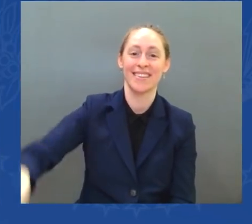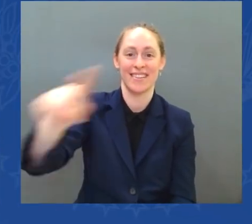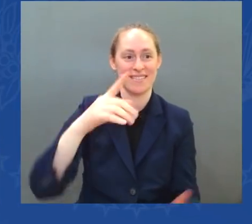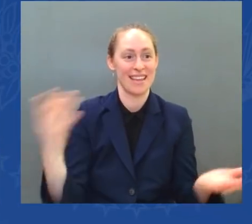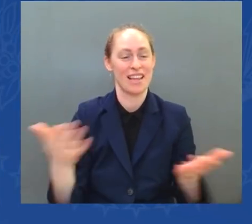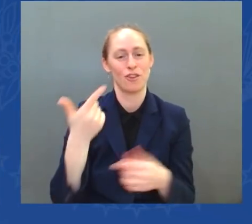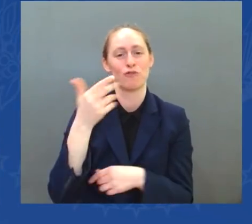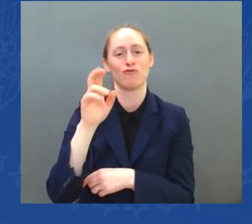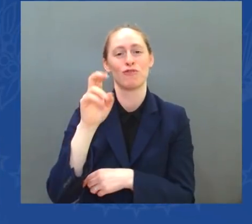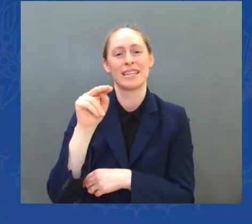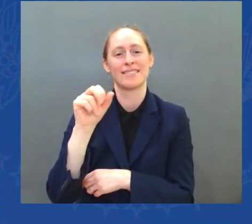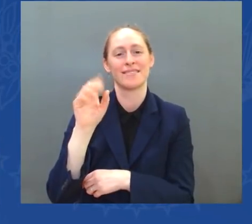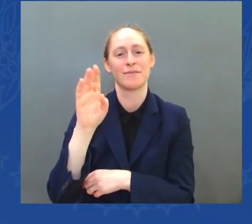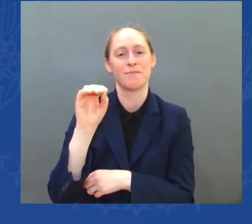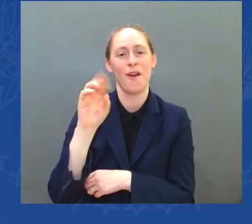Please take a seat if you have one.